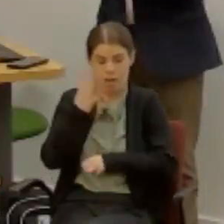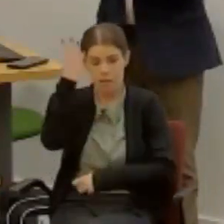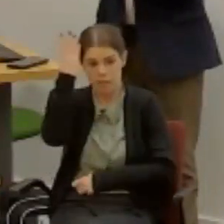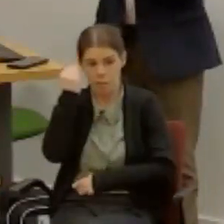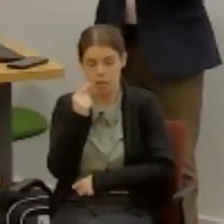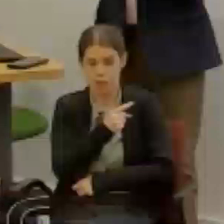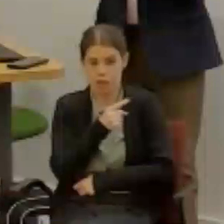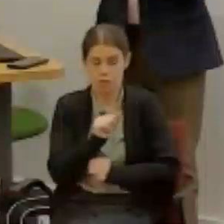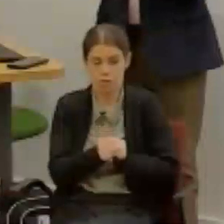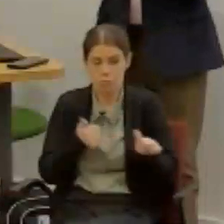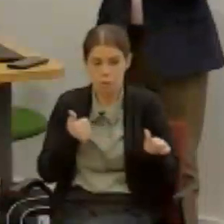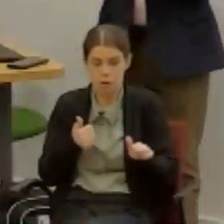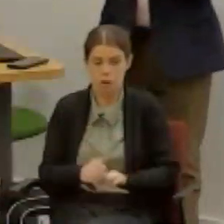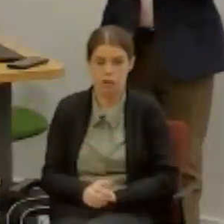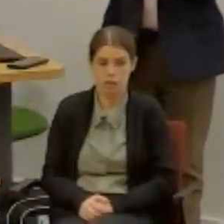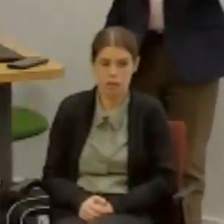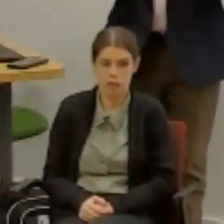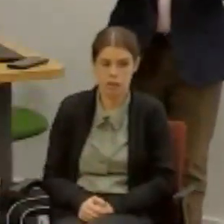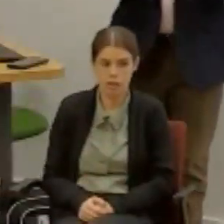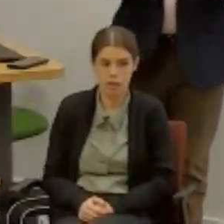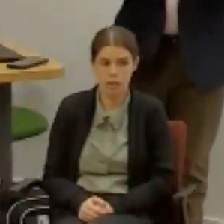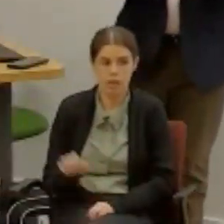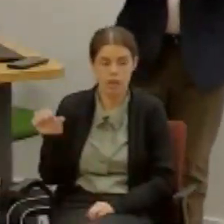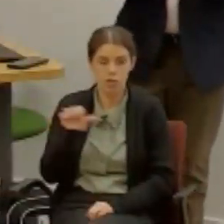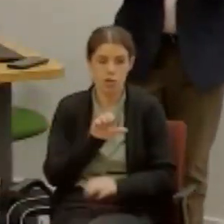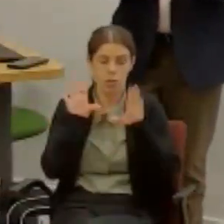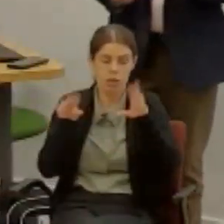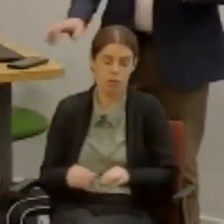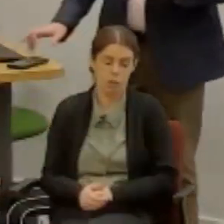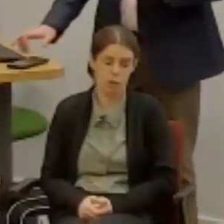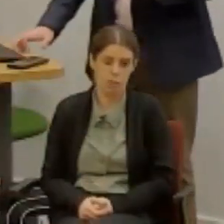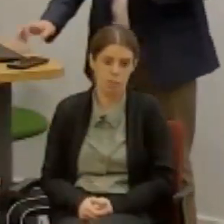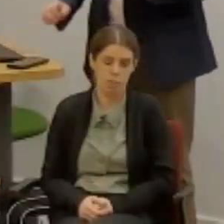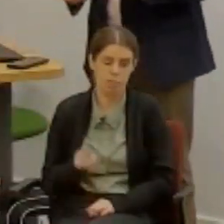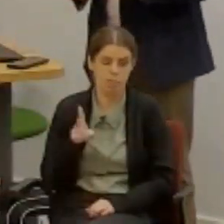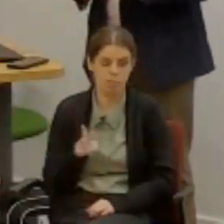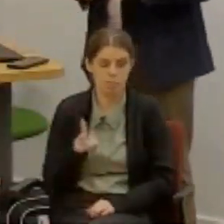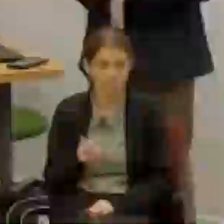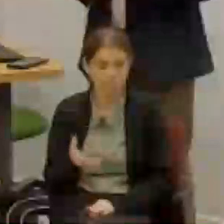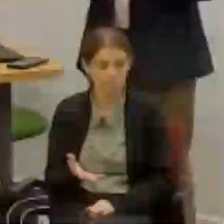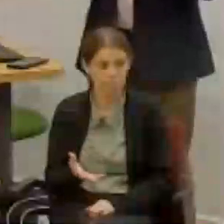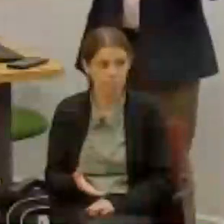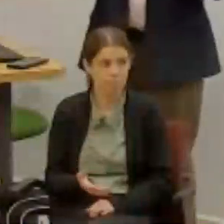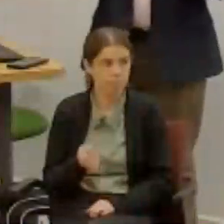so, we should be able to stop it again any of that work.